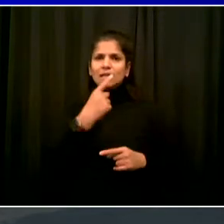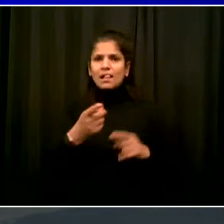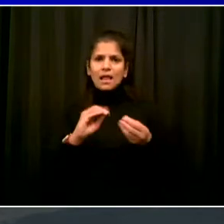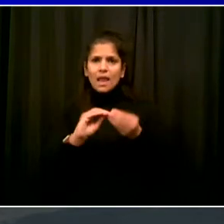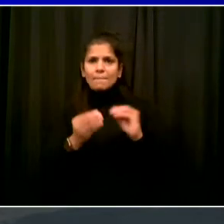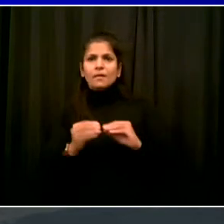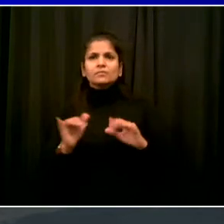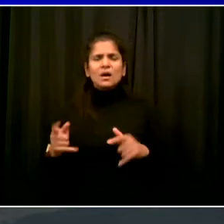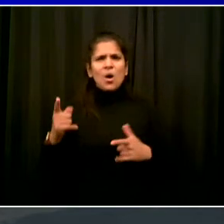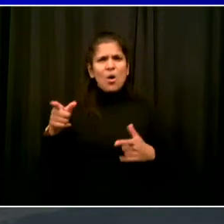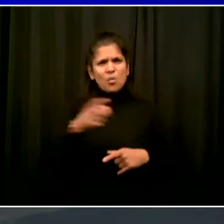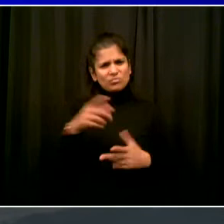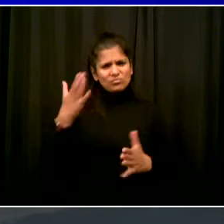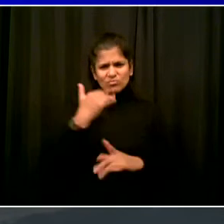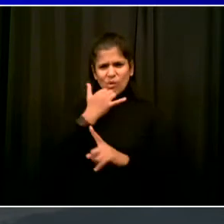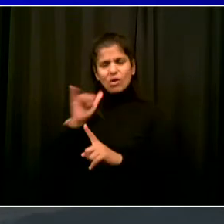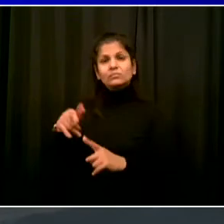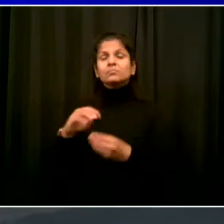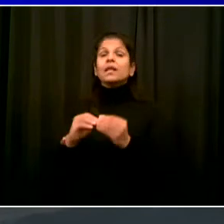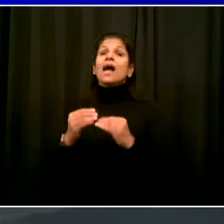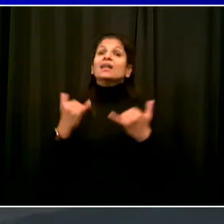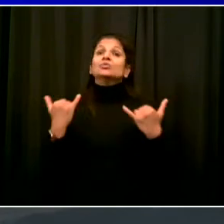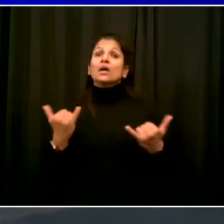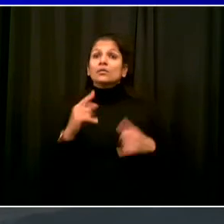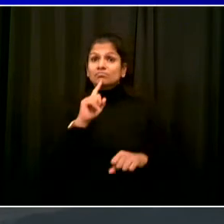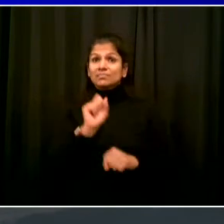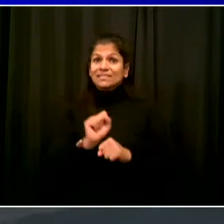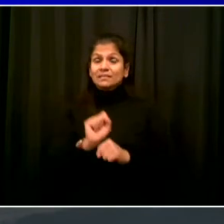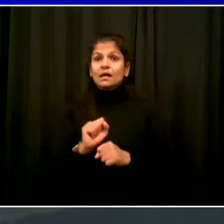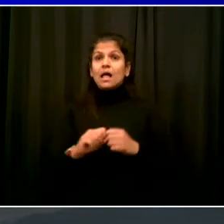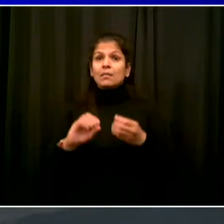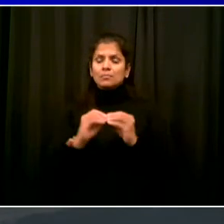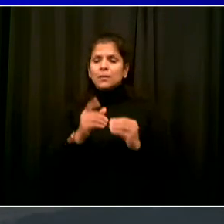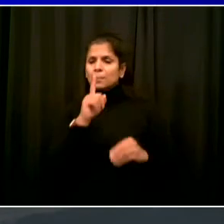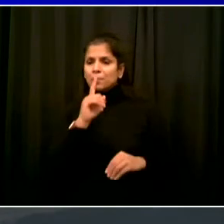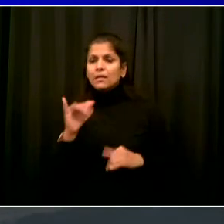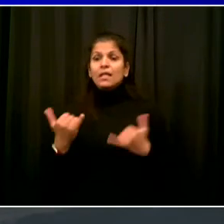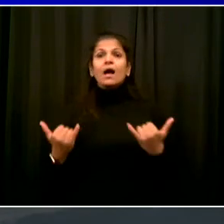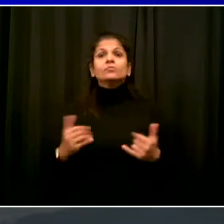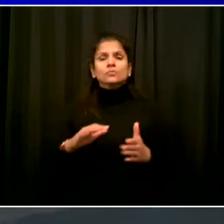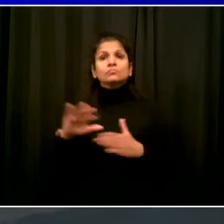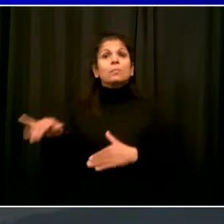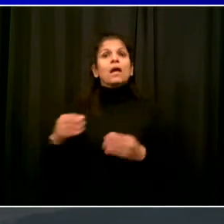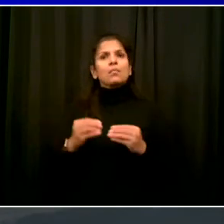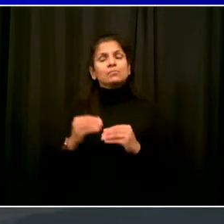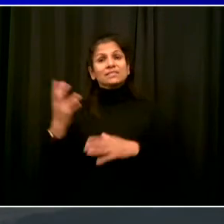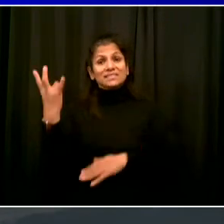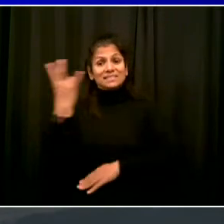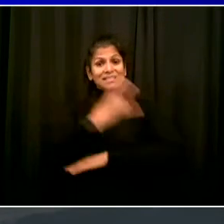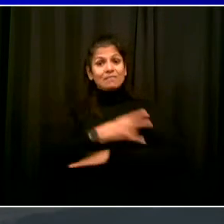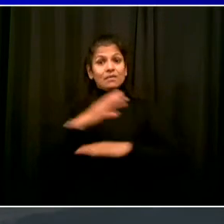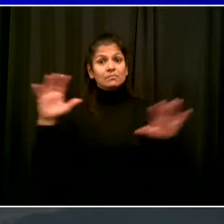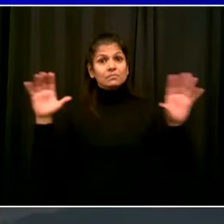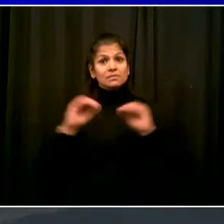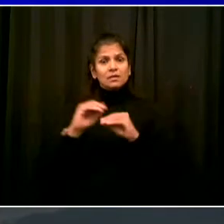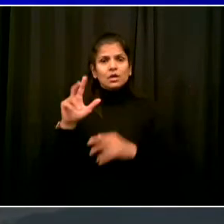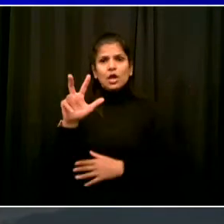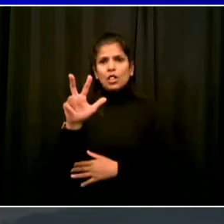GOING TO BE UPDATED AS MANY RESULTS COME IN. WE'LL GET THE ACCCRAUTETEUM NBBER